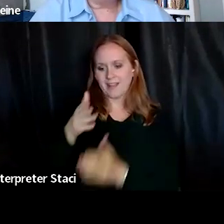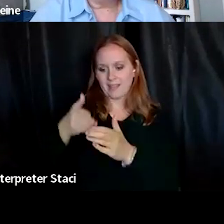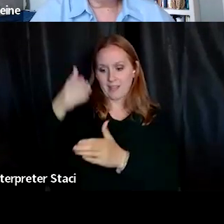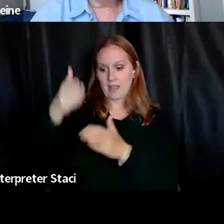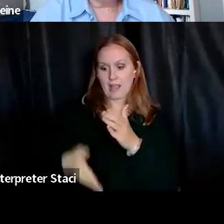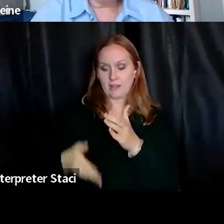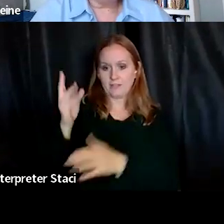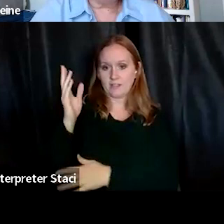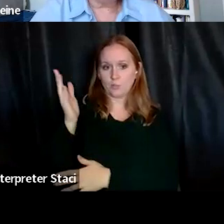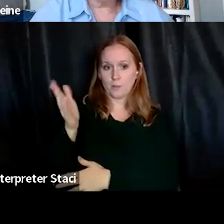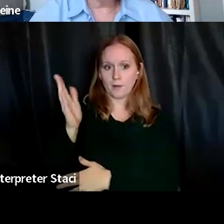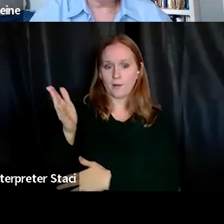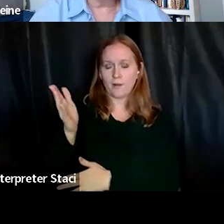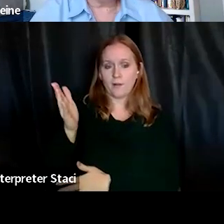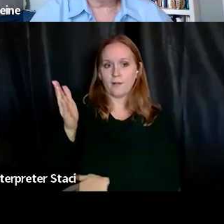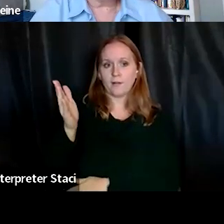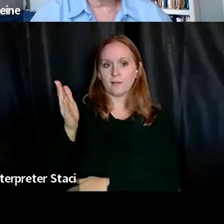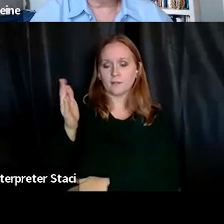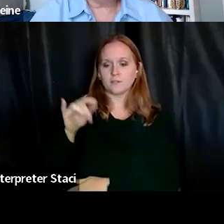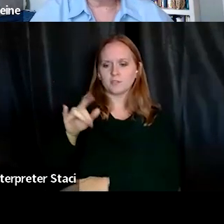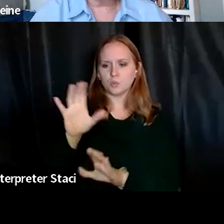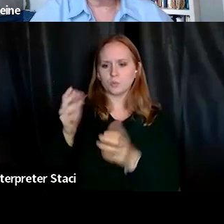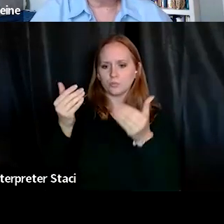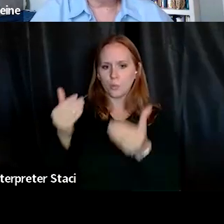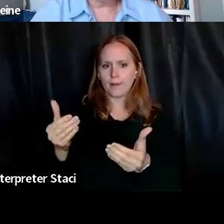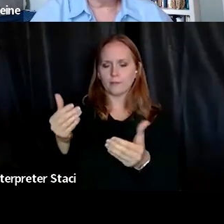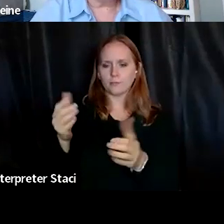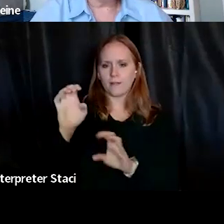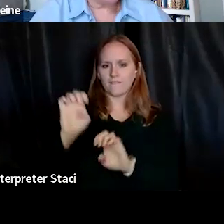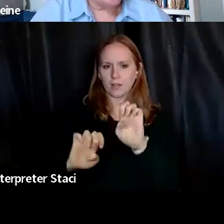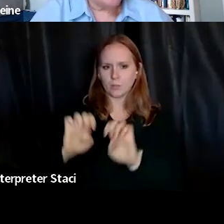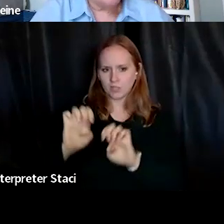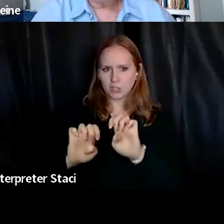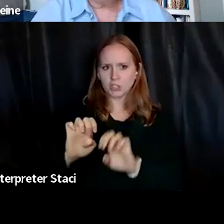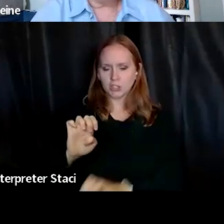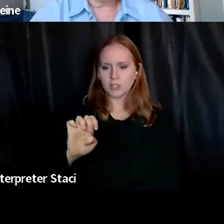when you sign off to an evaluation. That evaluation will also allow you to pose a question